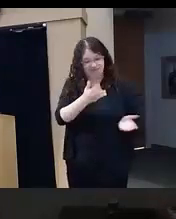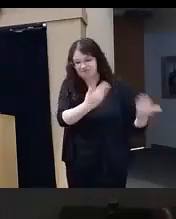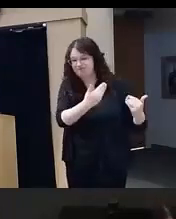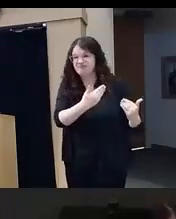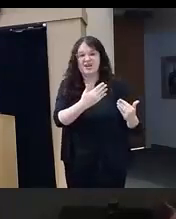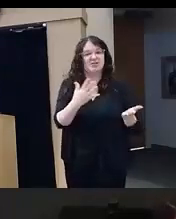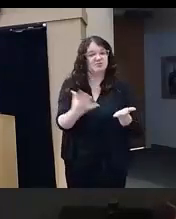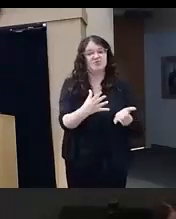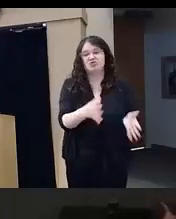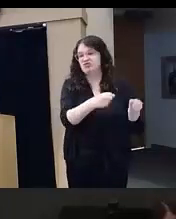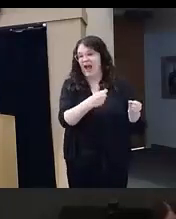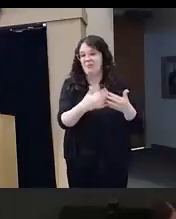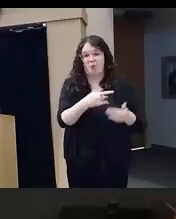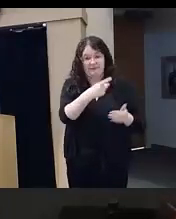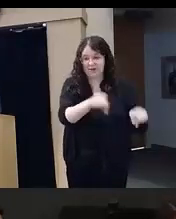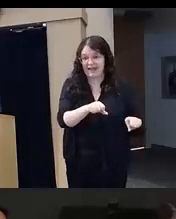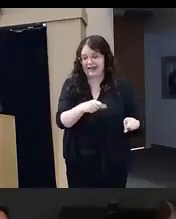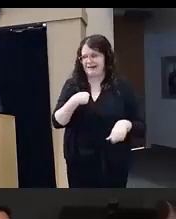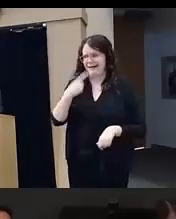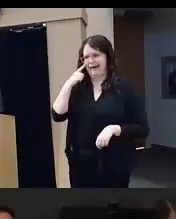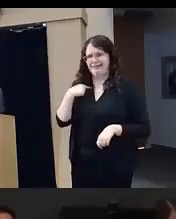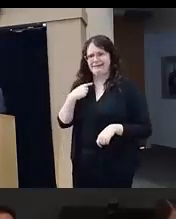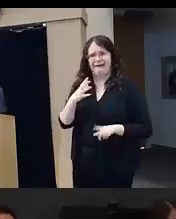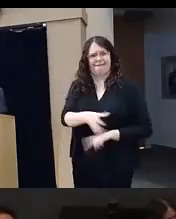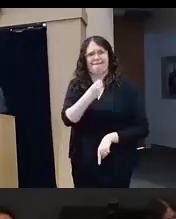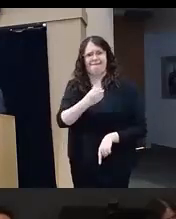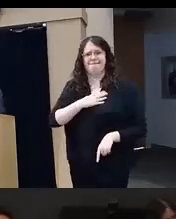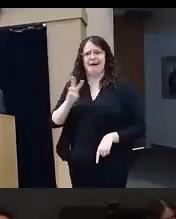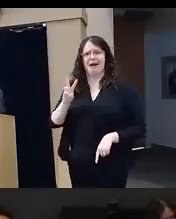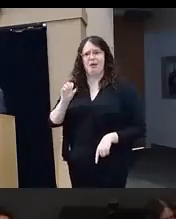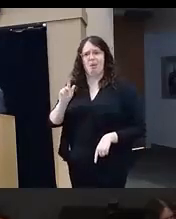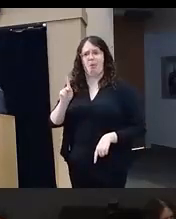don't remember what I got I think I grabbed my walk when I wrote things and uh I think